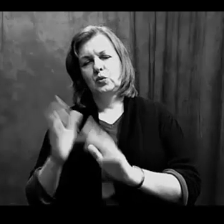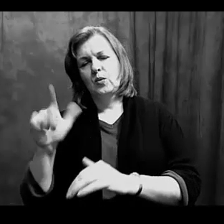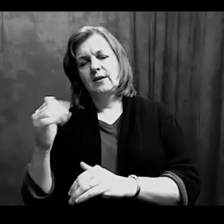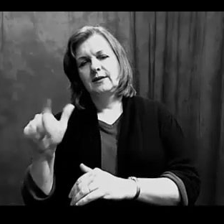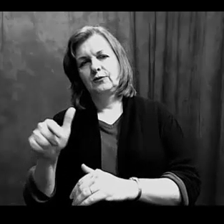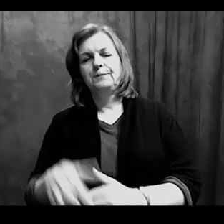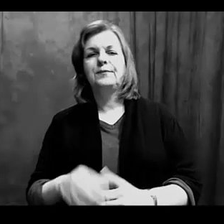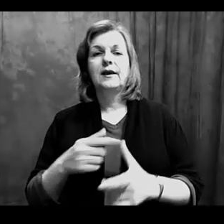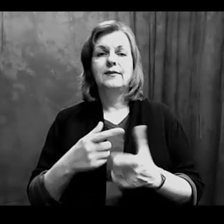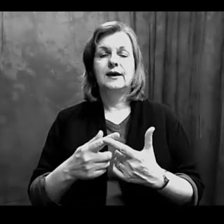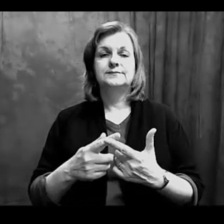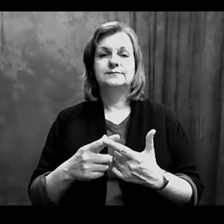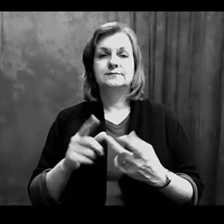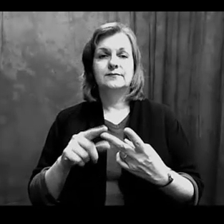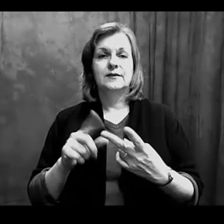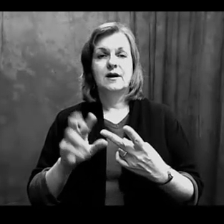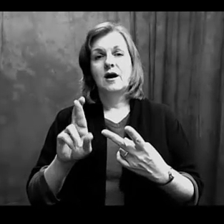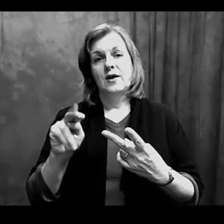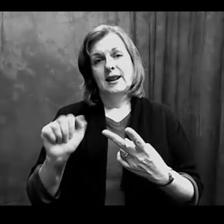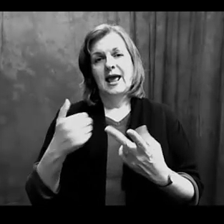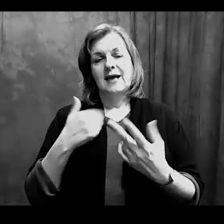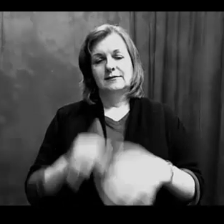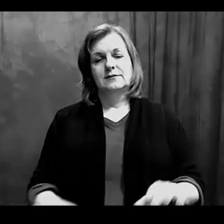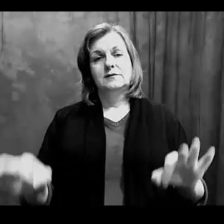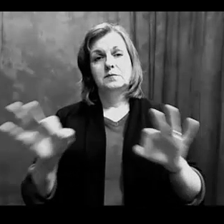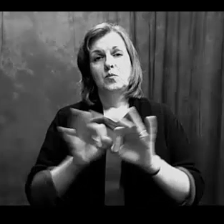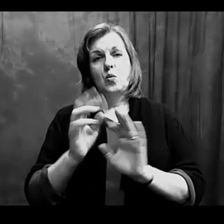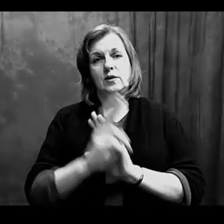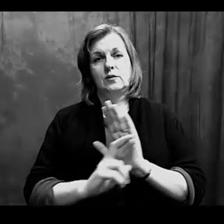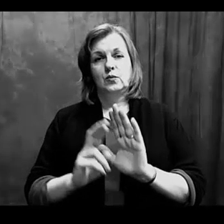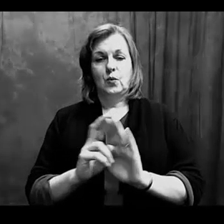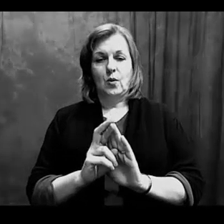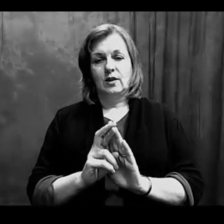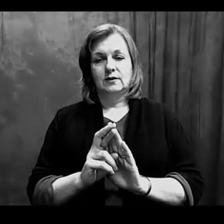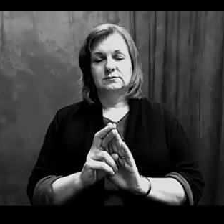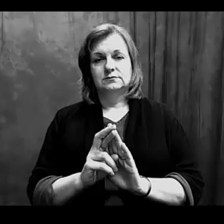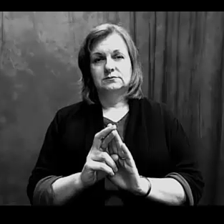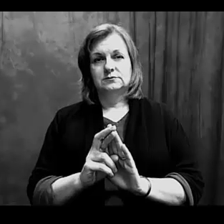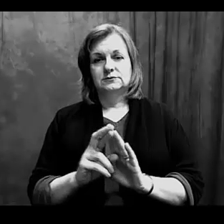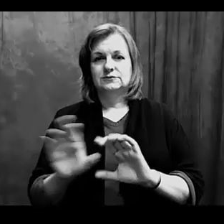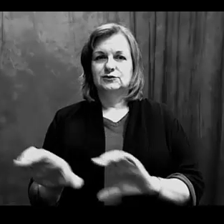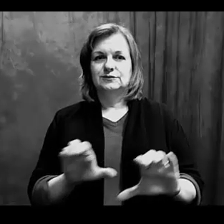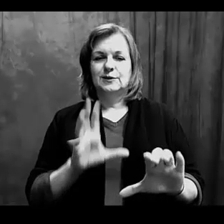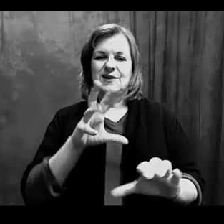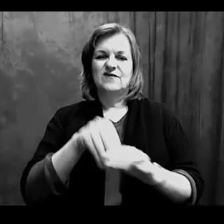so the DNA we've talked about before and we will talk about much more in the future